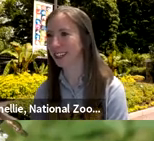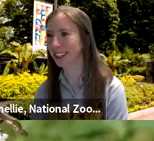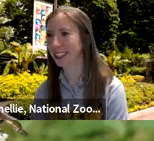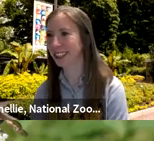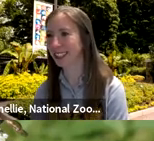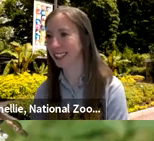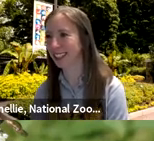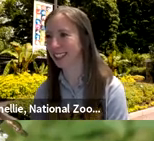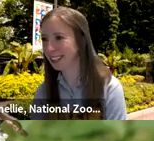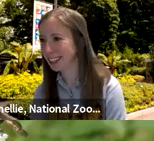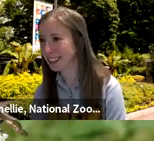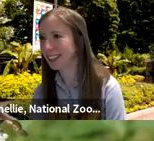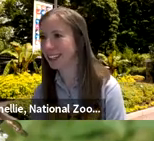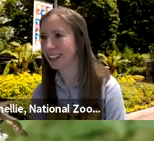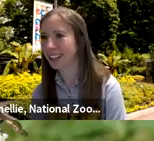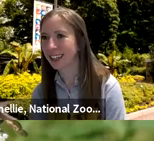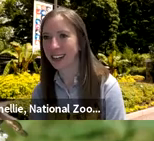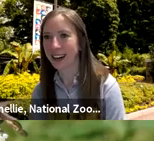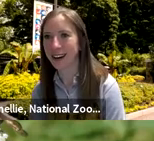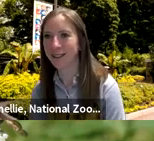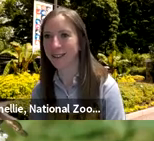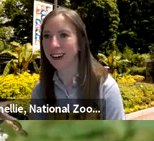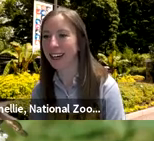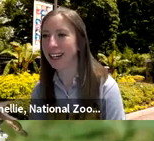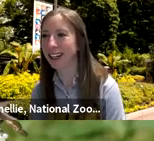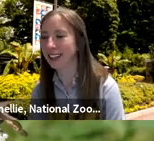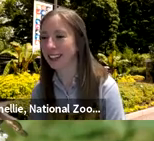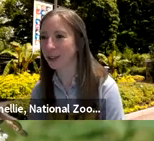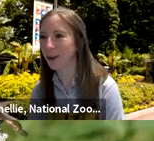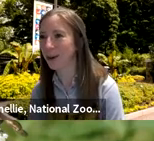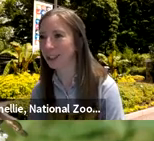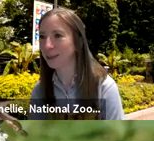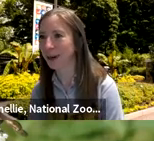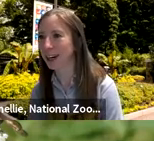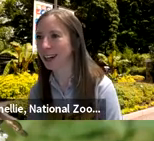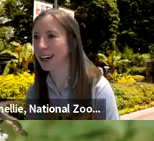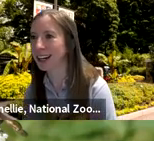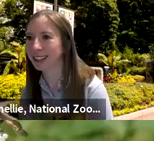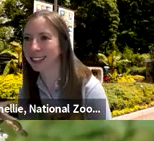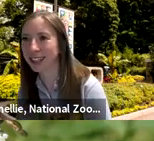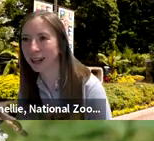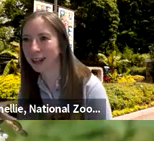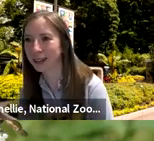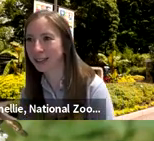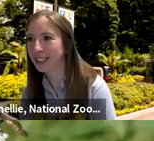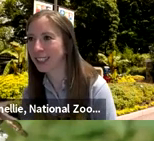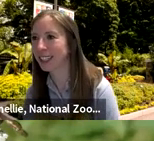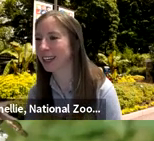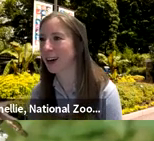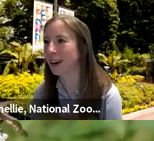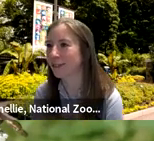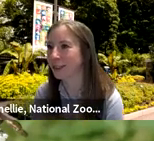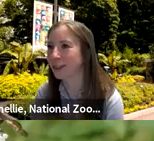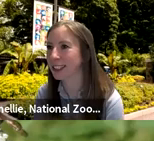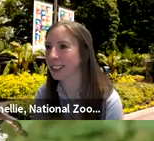Let's see, all right.